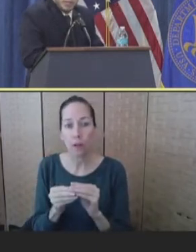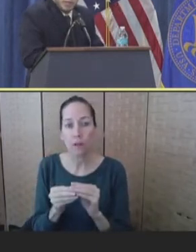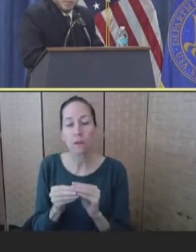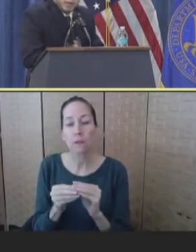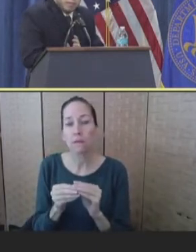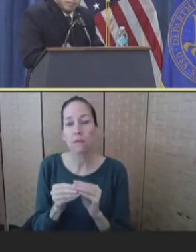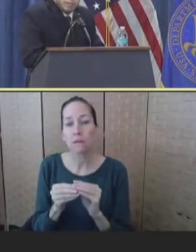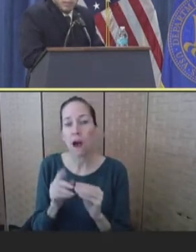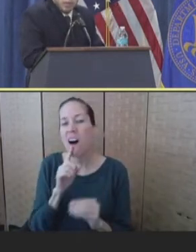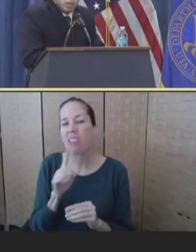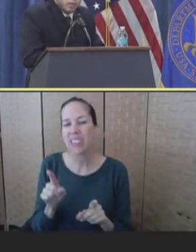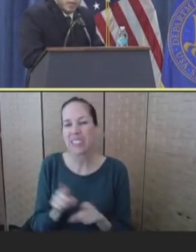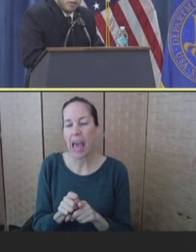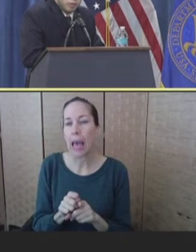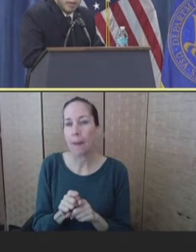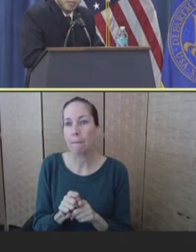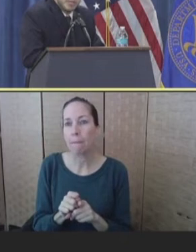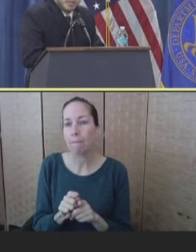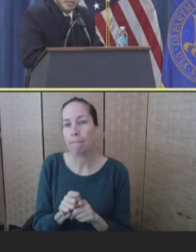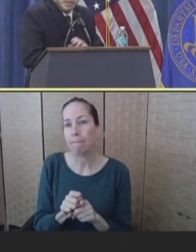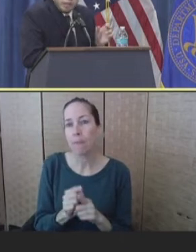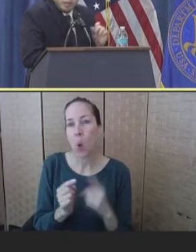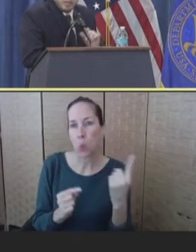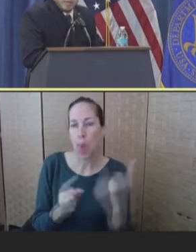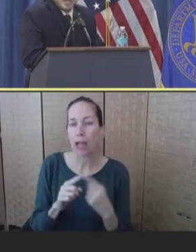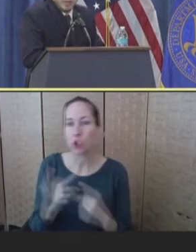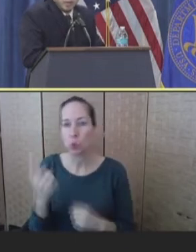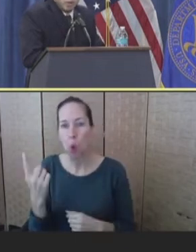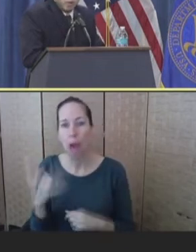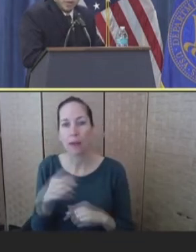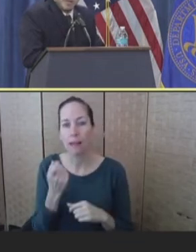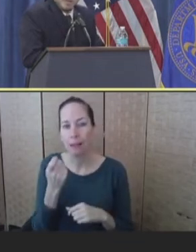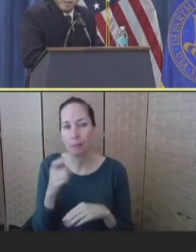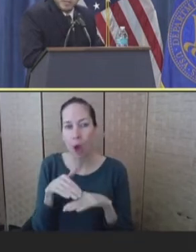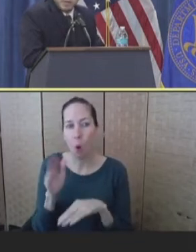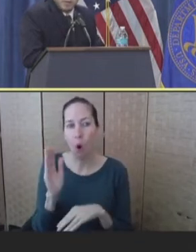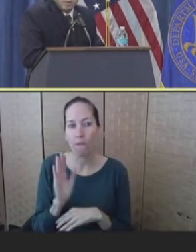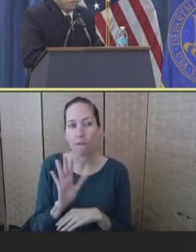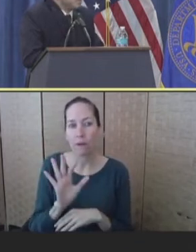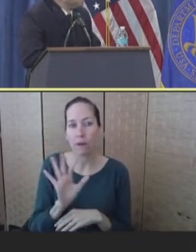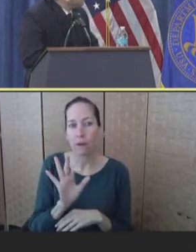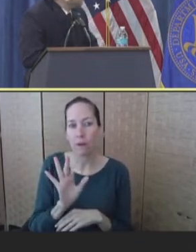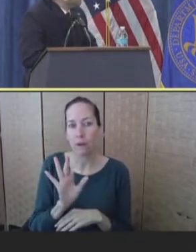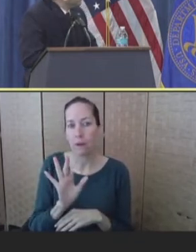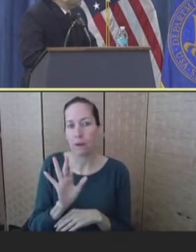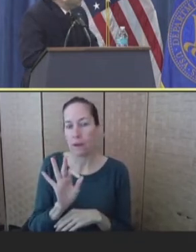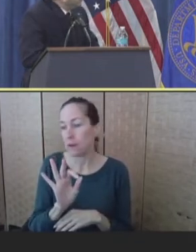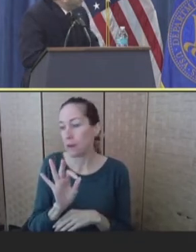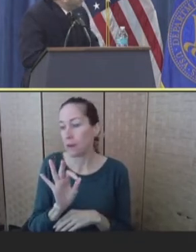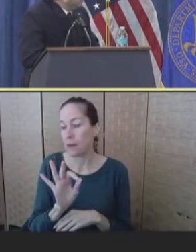So, it's about a little over 900,000 for the vaccinated cohort and the unvaccinated cohort.